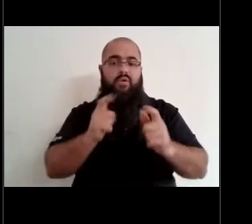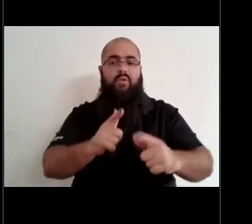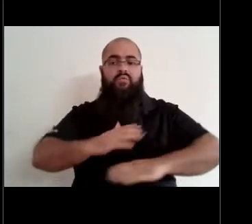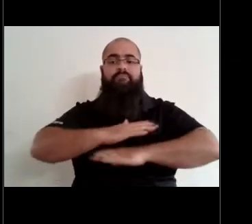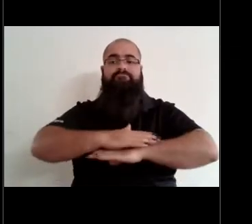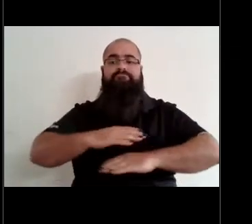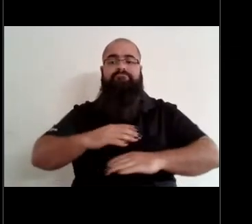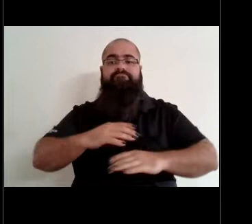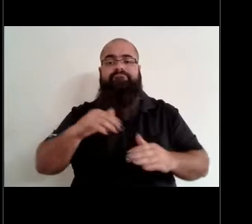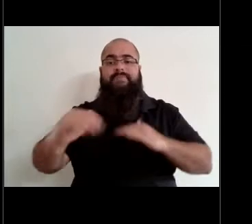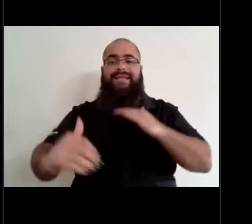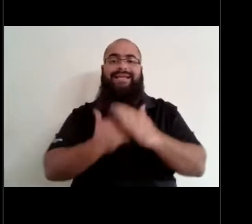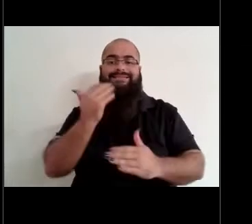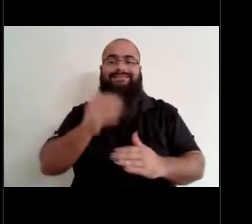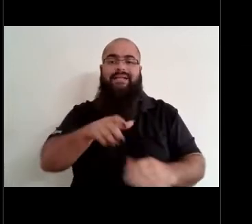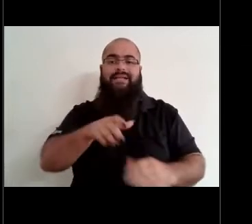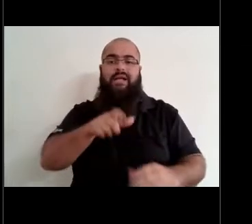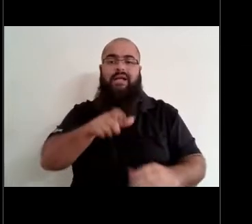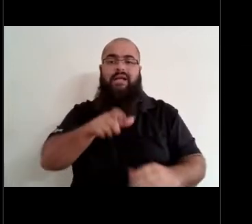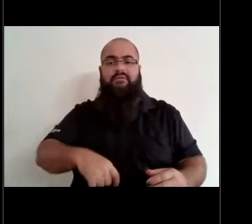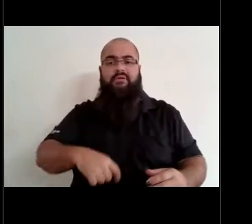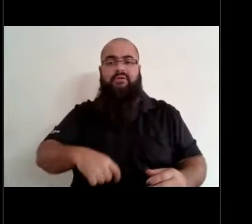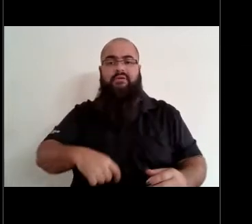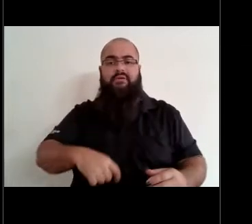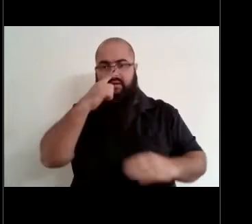We note that family violence say factor here.